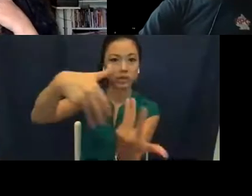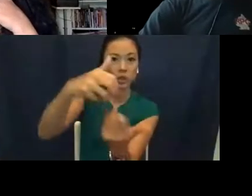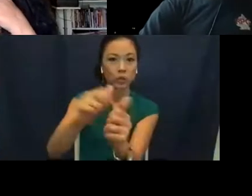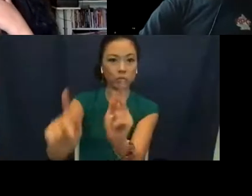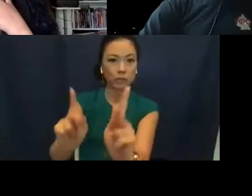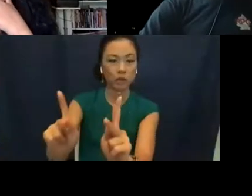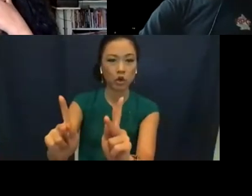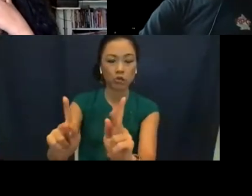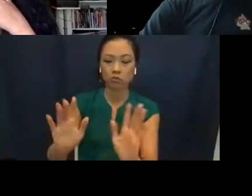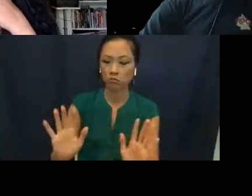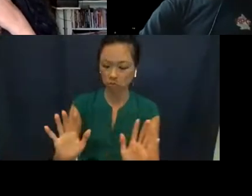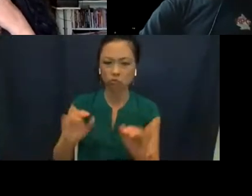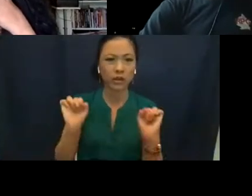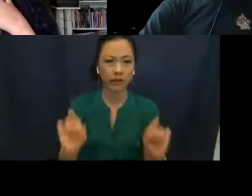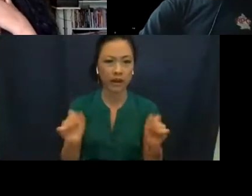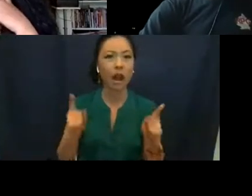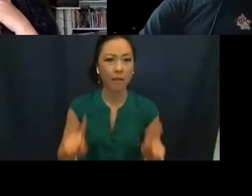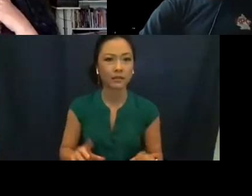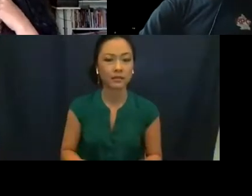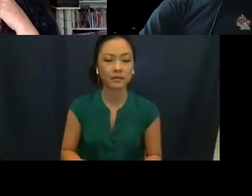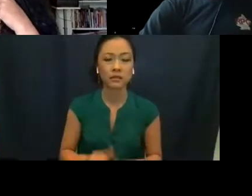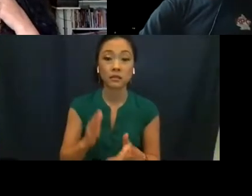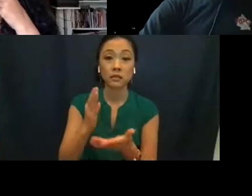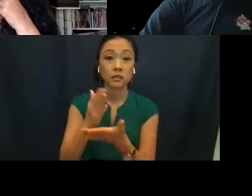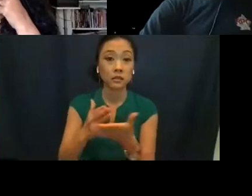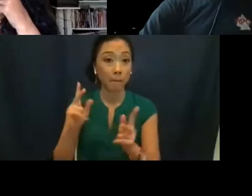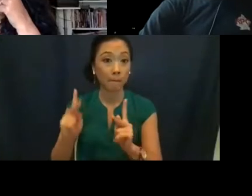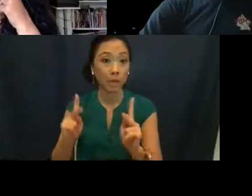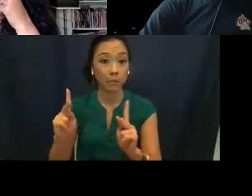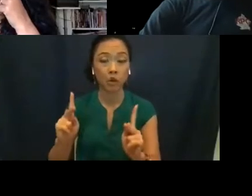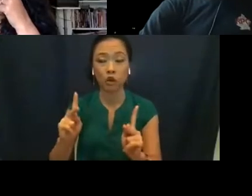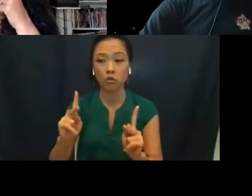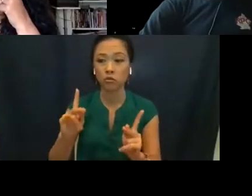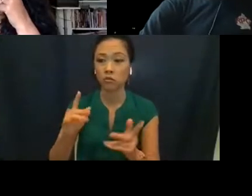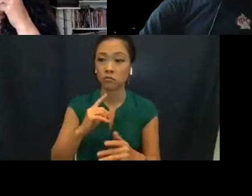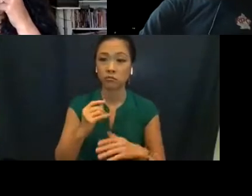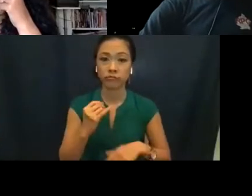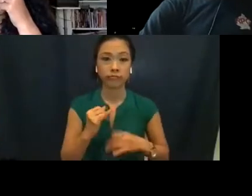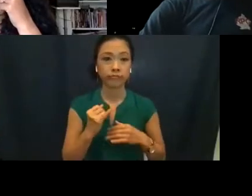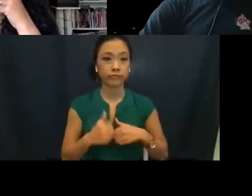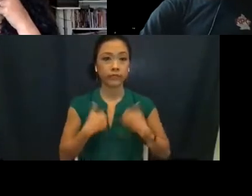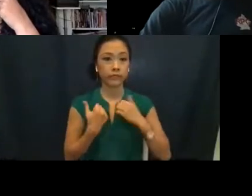new experience, it is something that others live with on and off for long periods